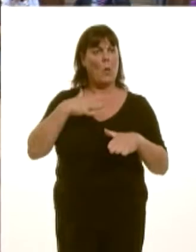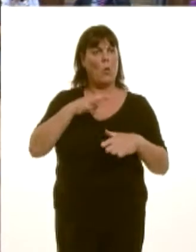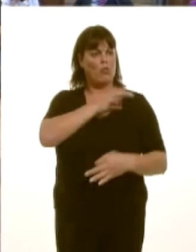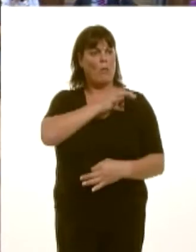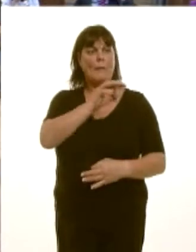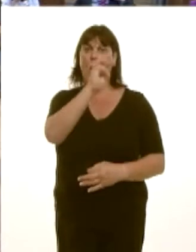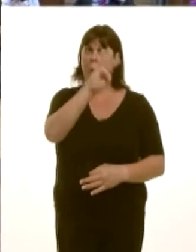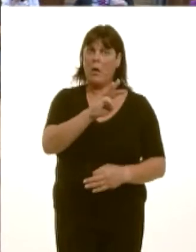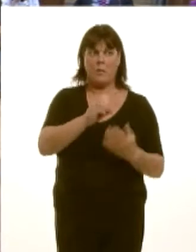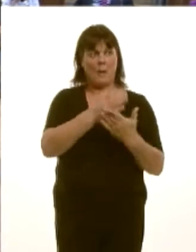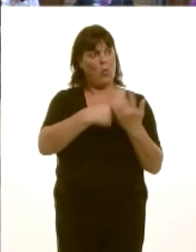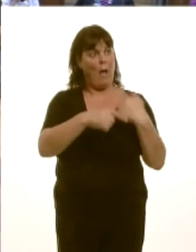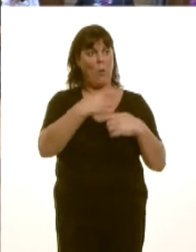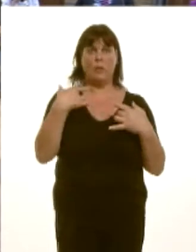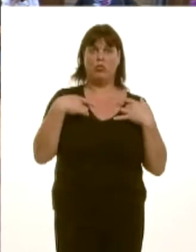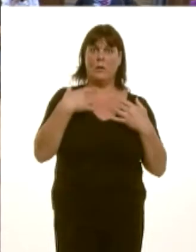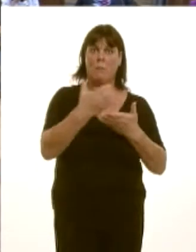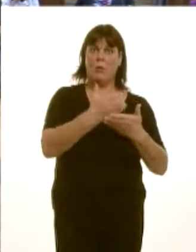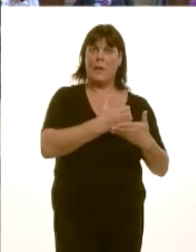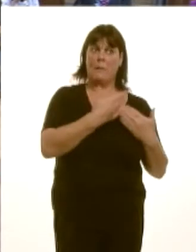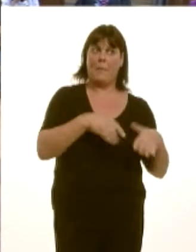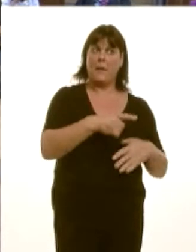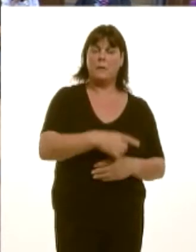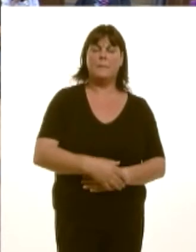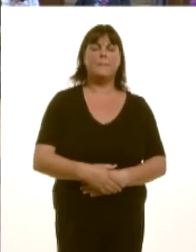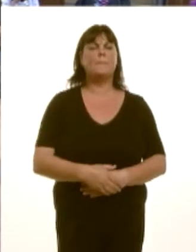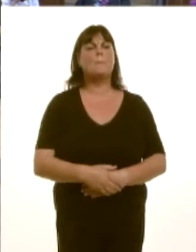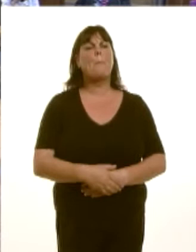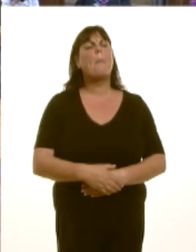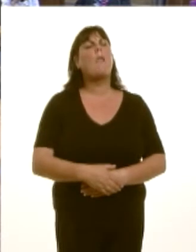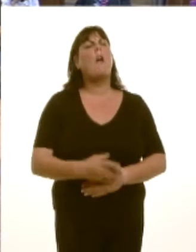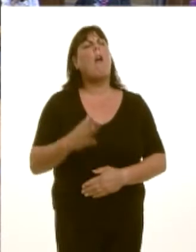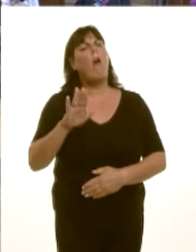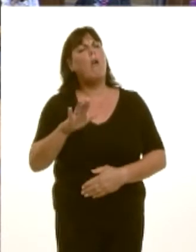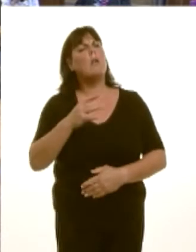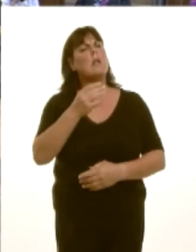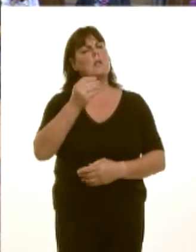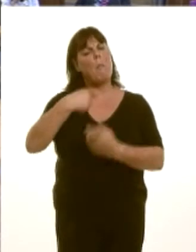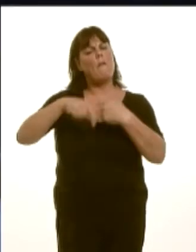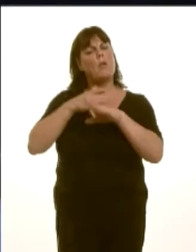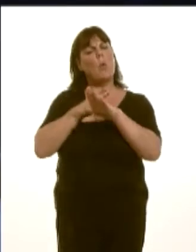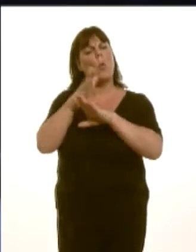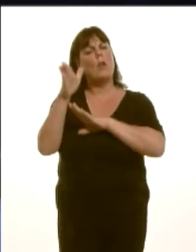Aled Roberts: First Minister, a number of us visited the OECD in Paris recently as part